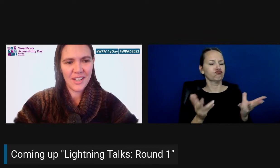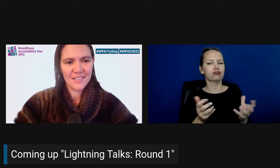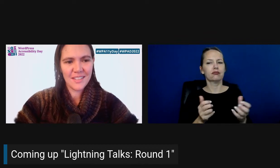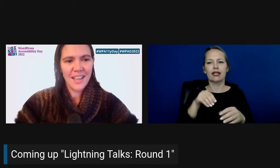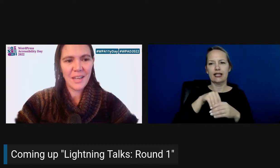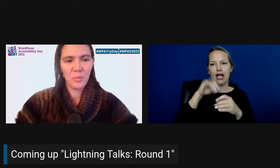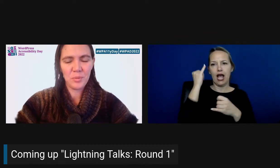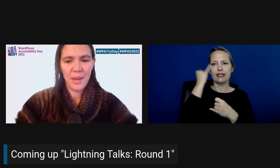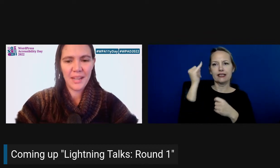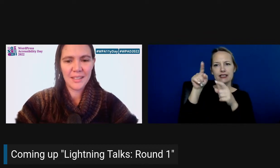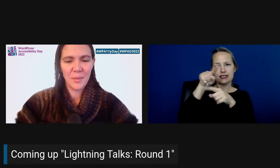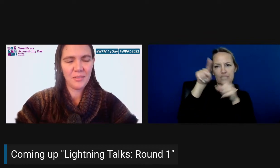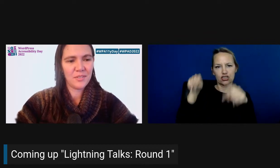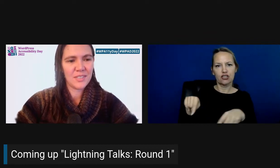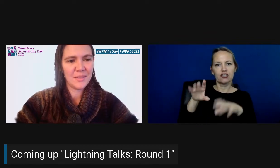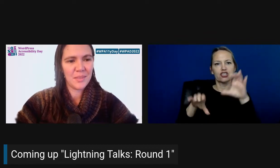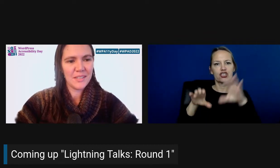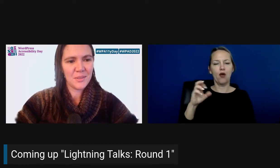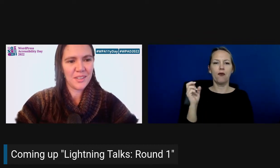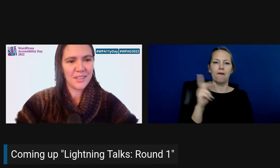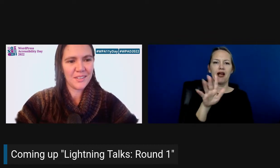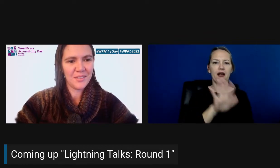and we will be back in about 15 minutes with another video.